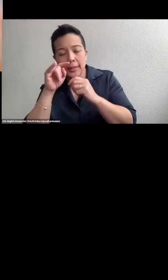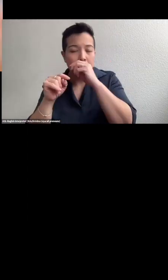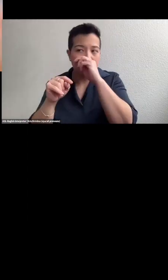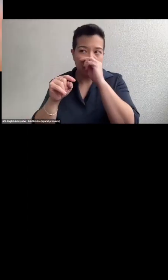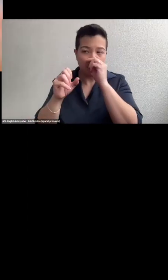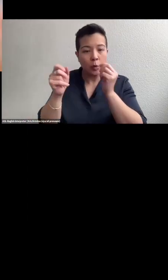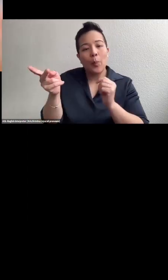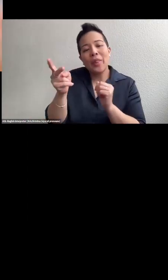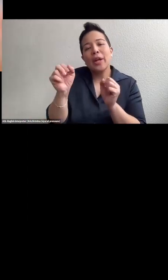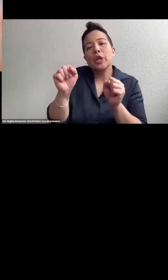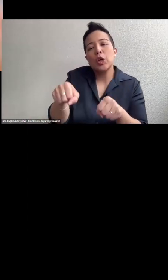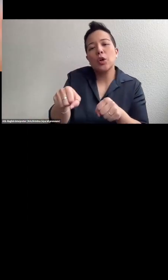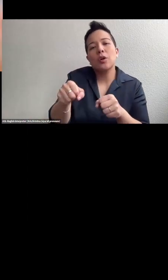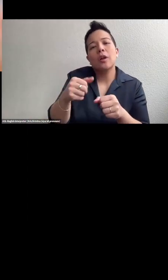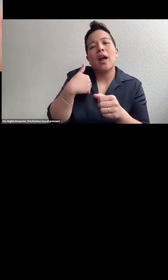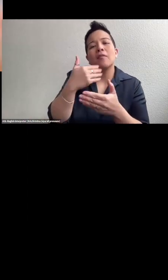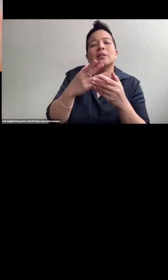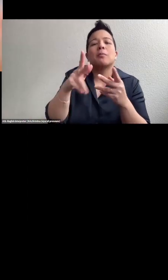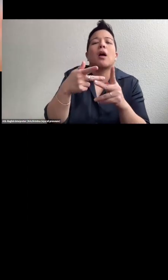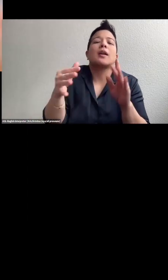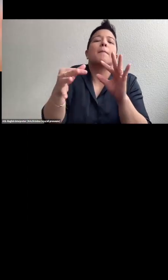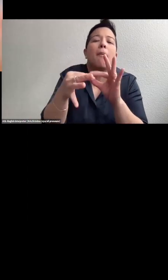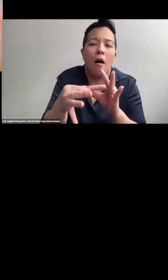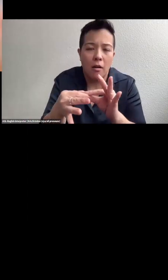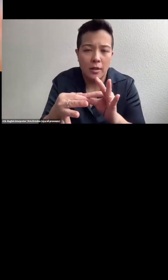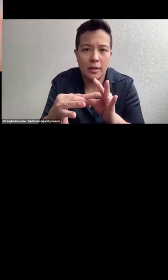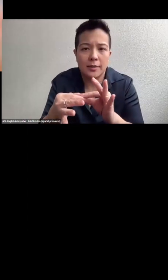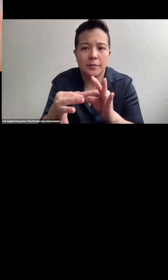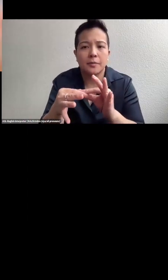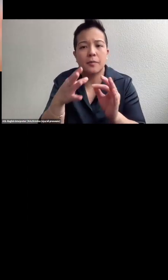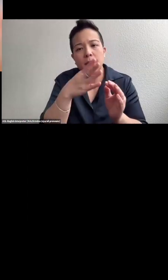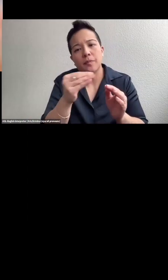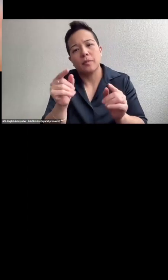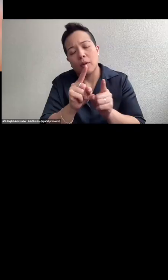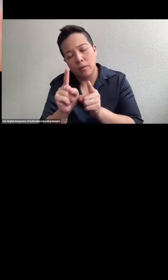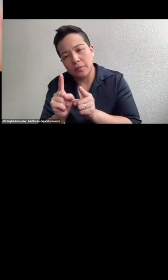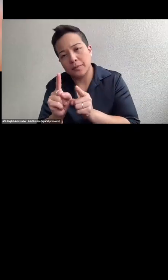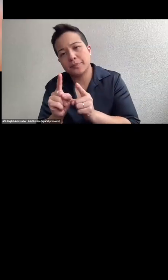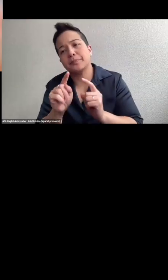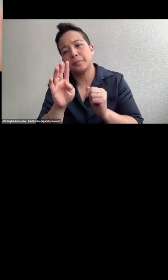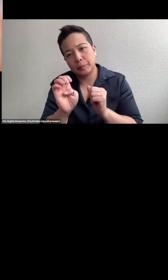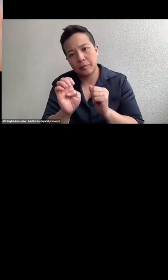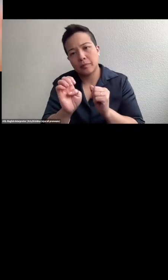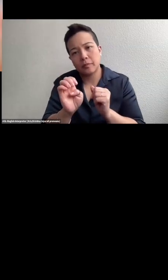form a bond and also, you know, be a family.